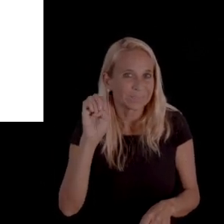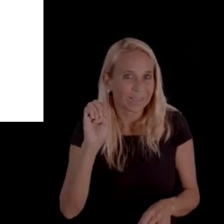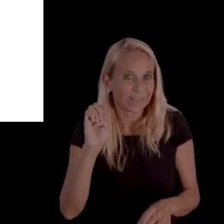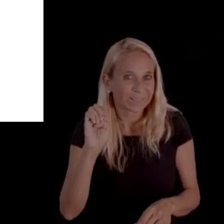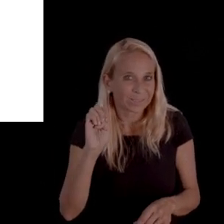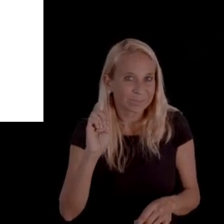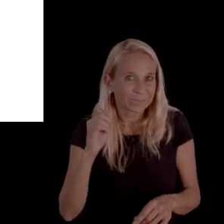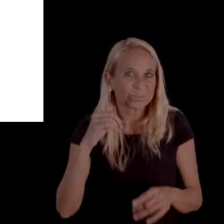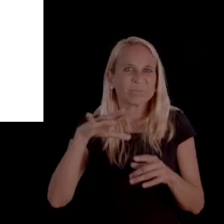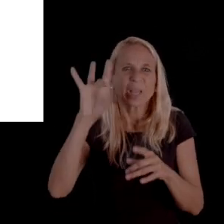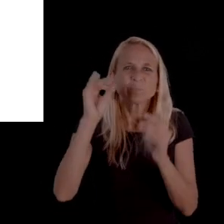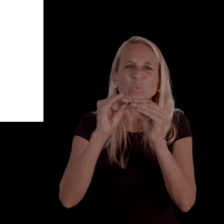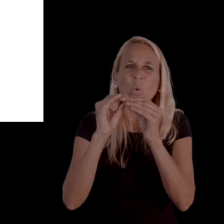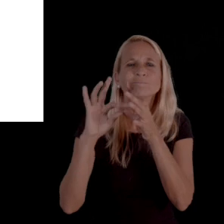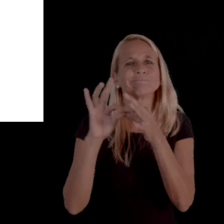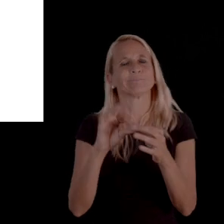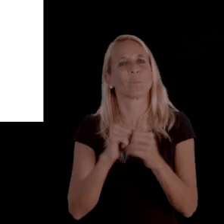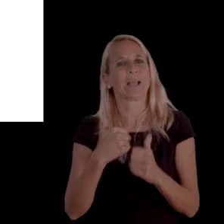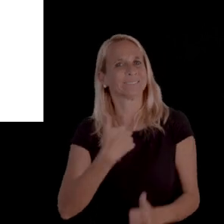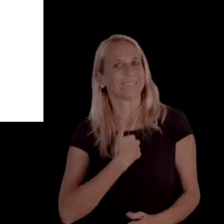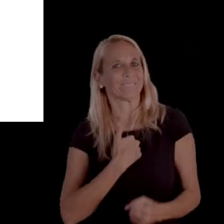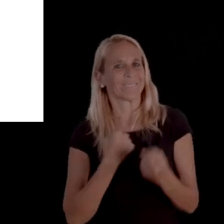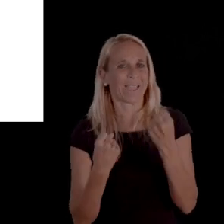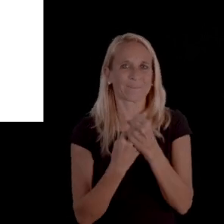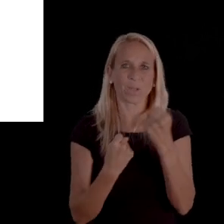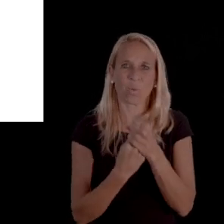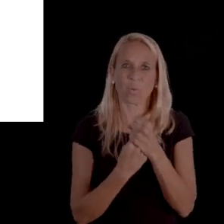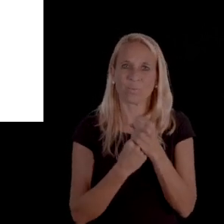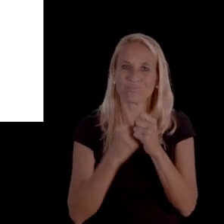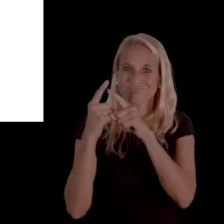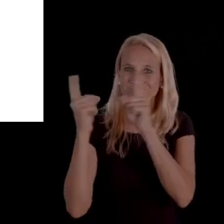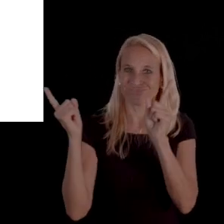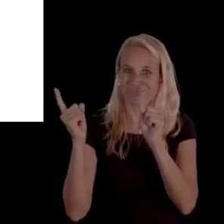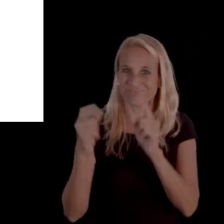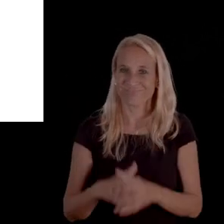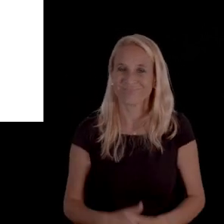or visit www.drtx.org/medicaidappeals